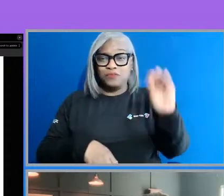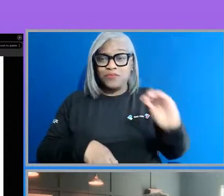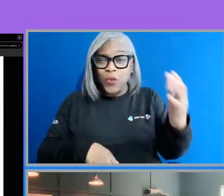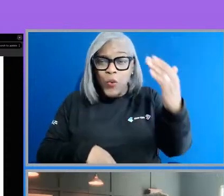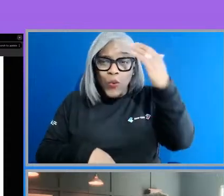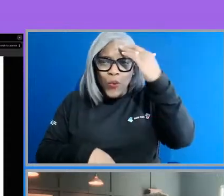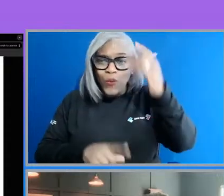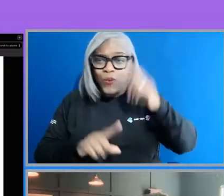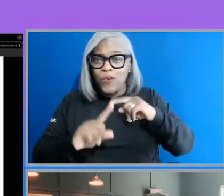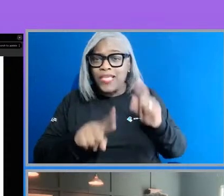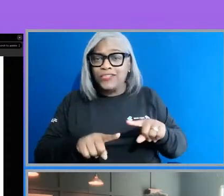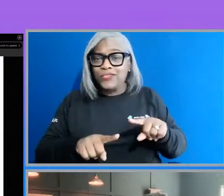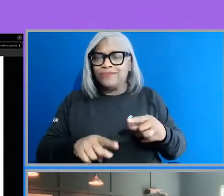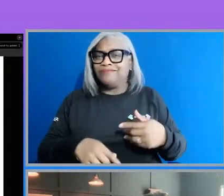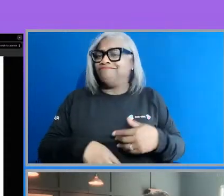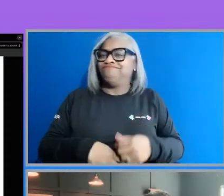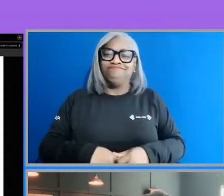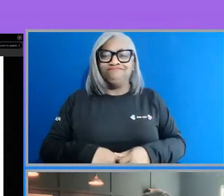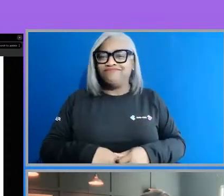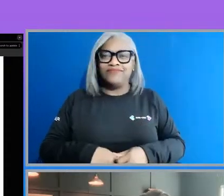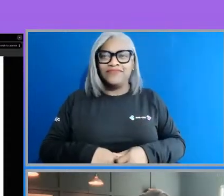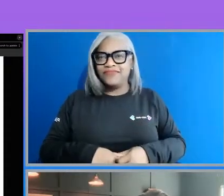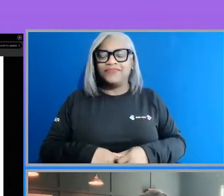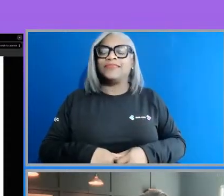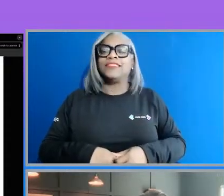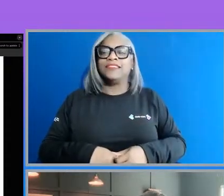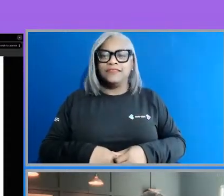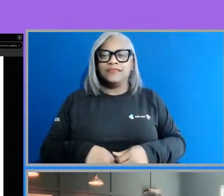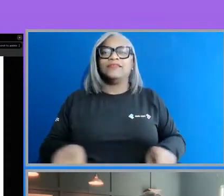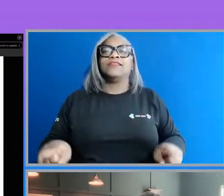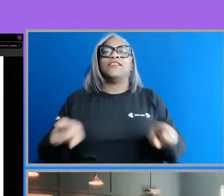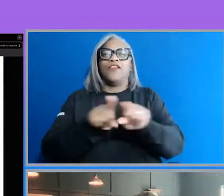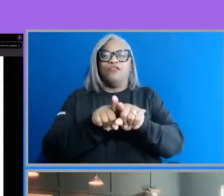can you confidently say it? Now? For the last time, we're looking